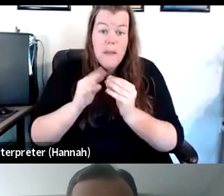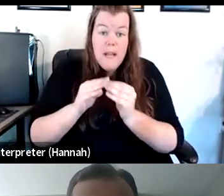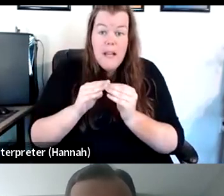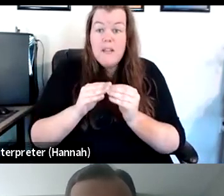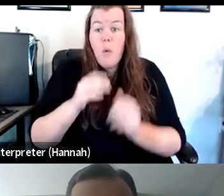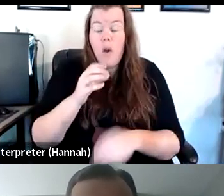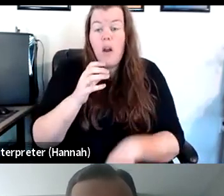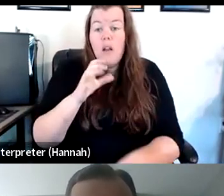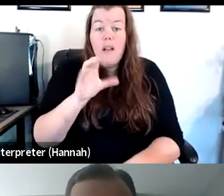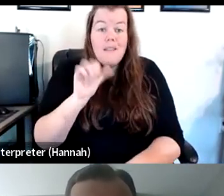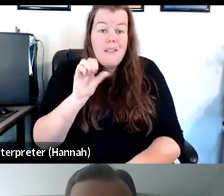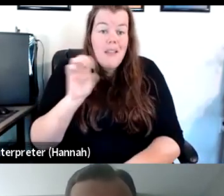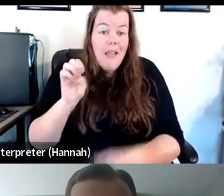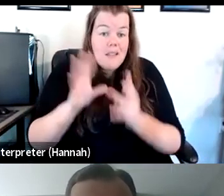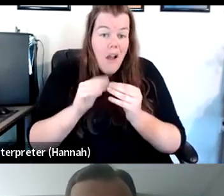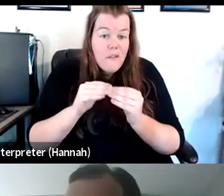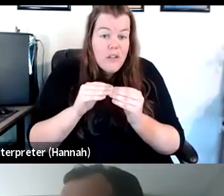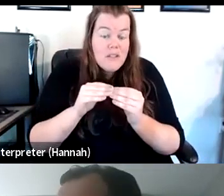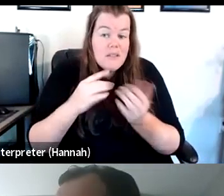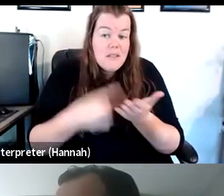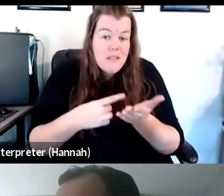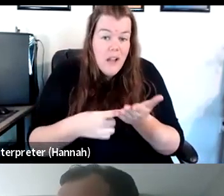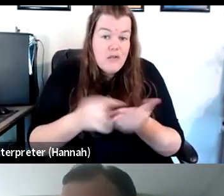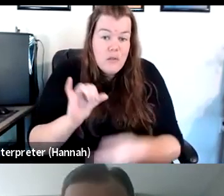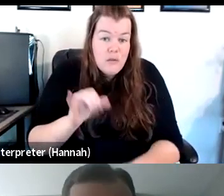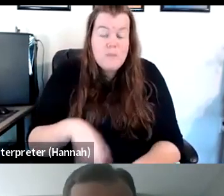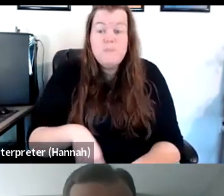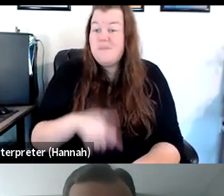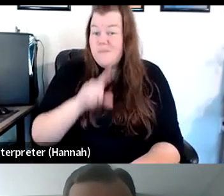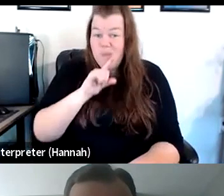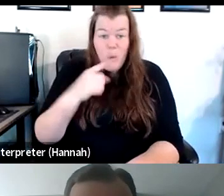coming up there as well. Because really what we've learned through this experience is there are so